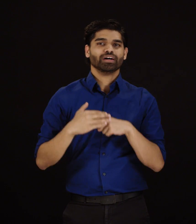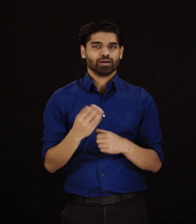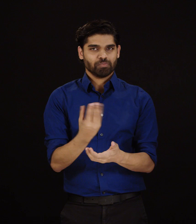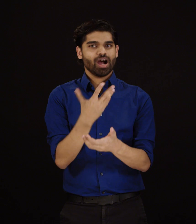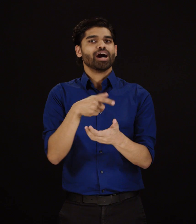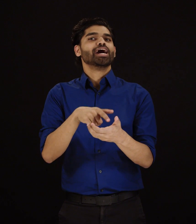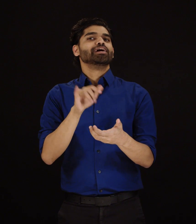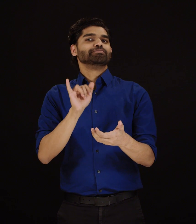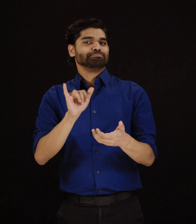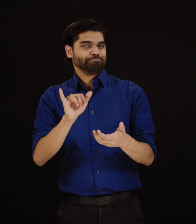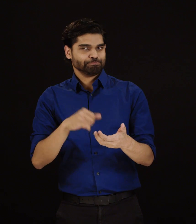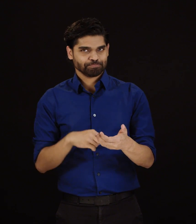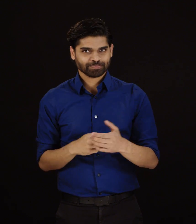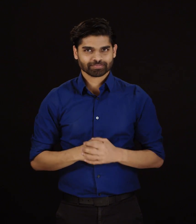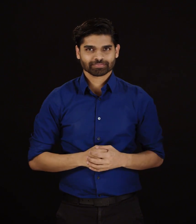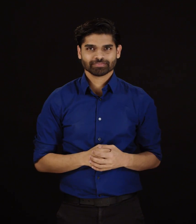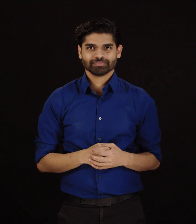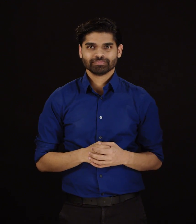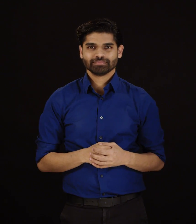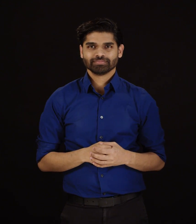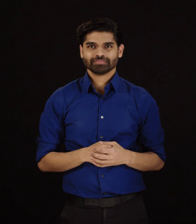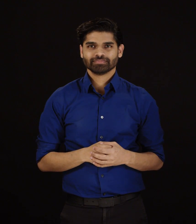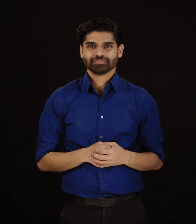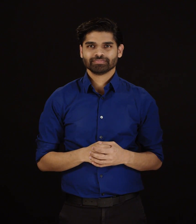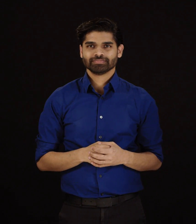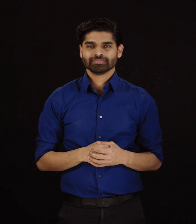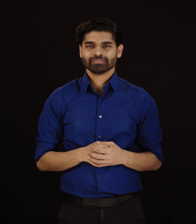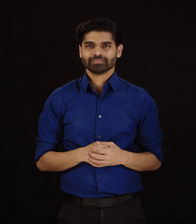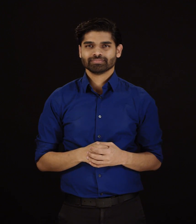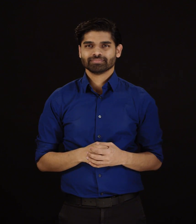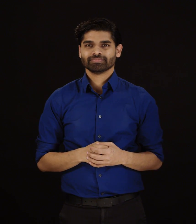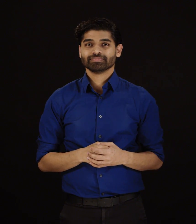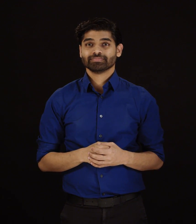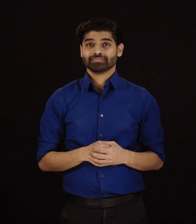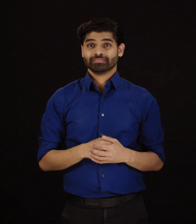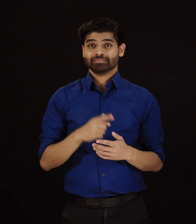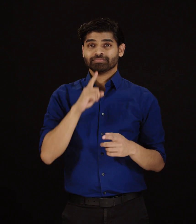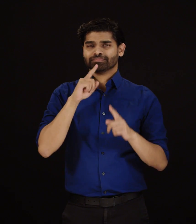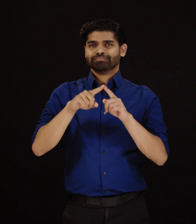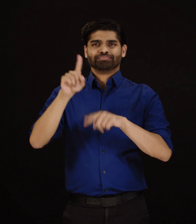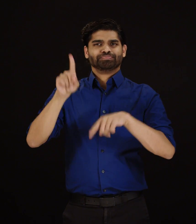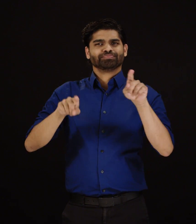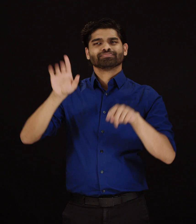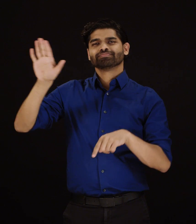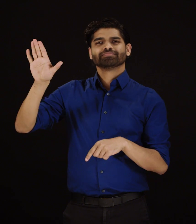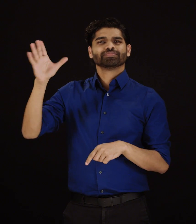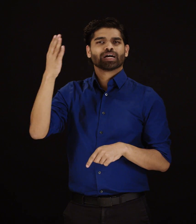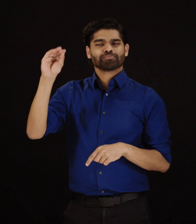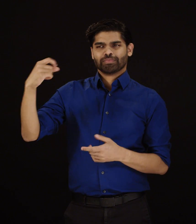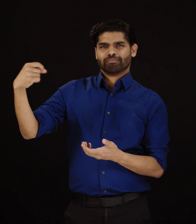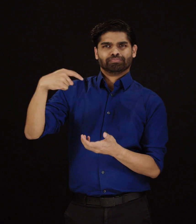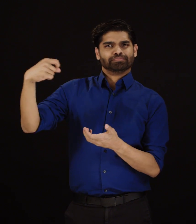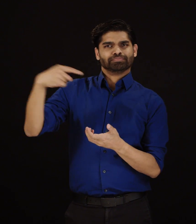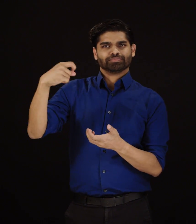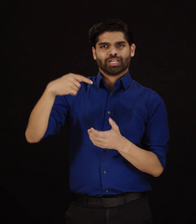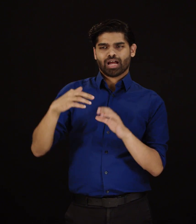has been reached. The intervals may vary by service provider. These alerts allow a customer to adjust or tailor their data